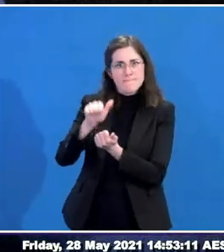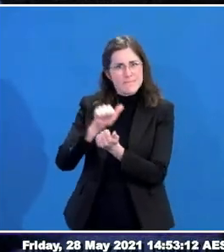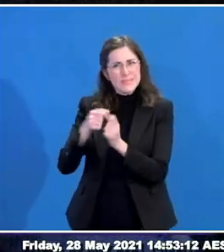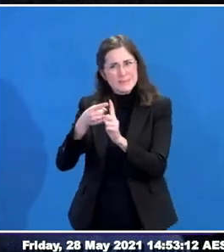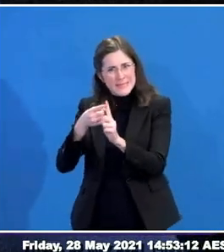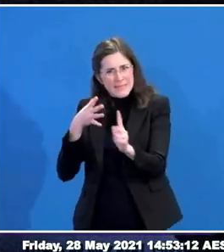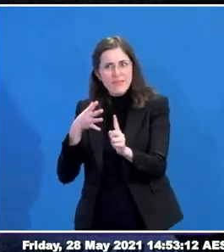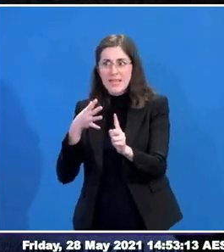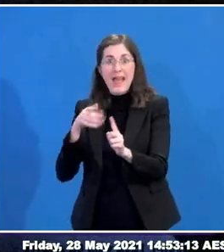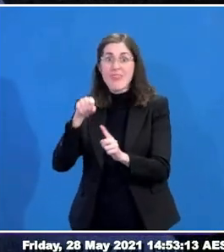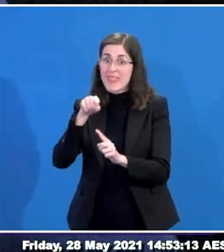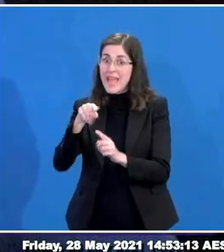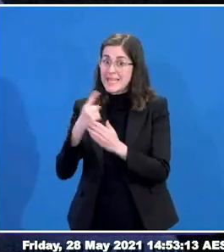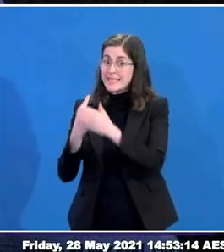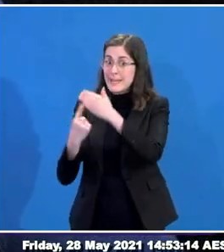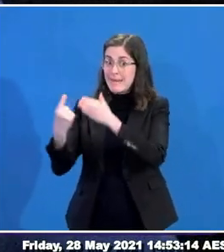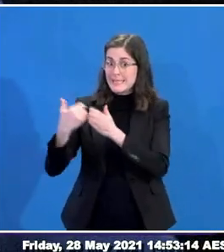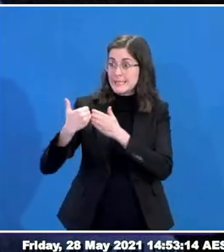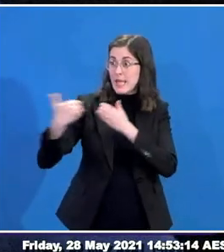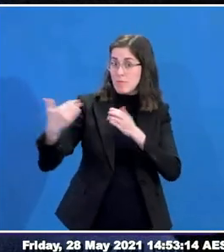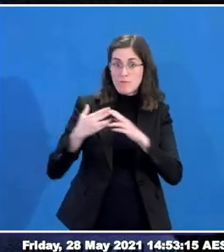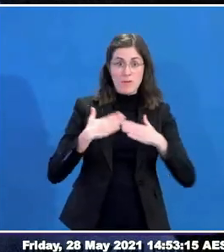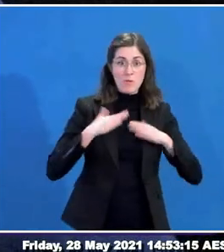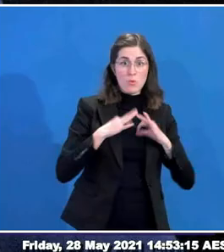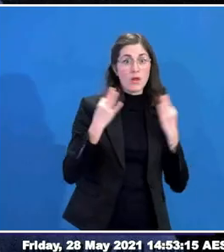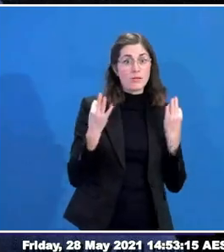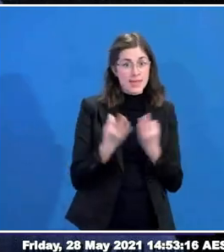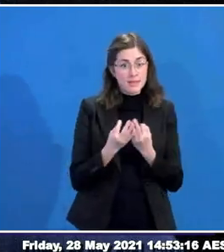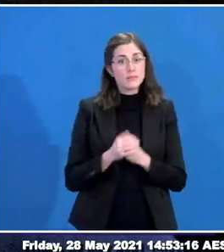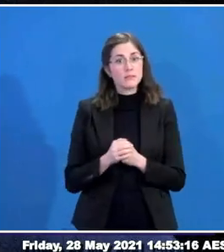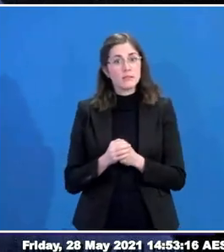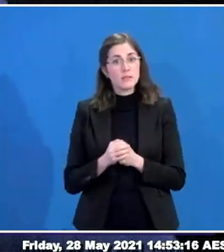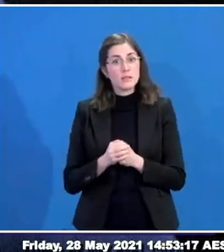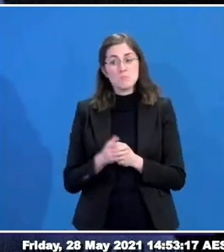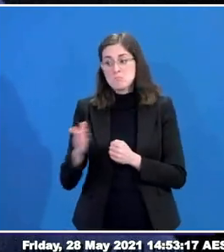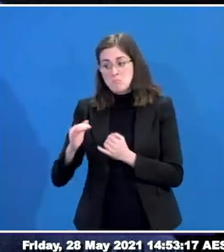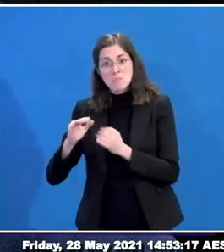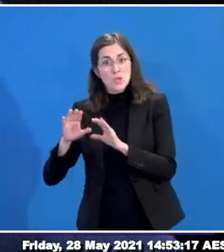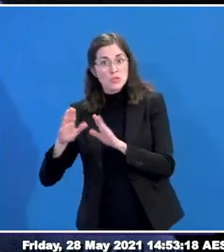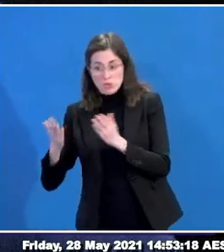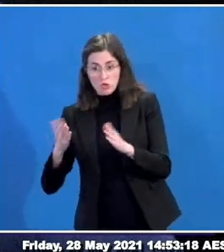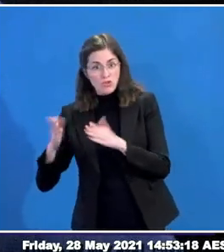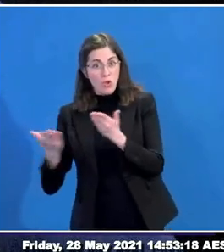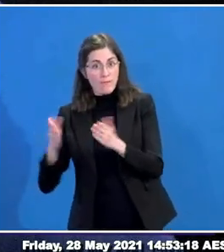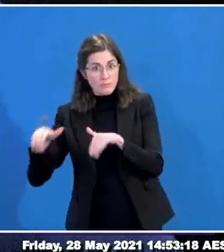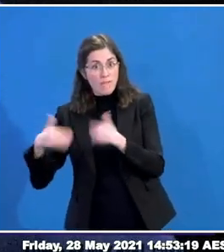parties, and registered providers must use those auditors for their audits